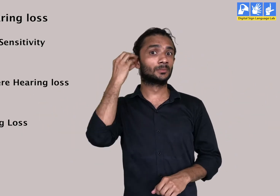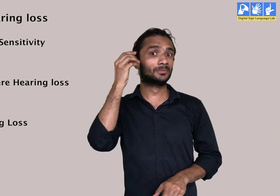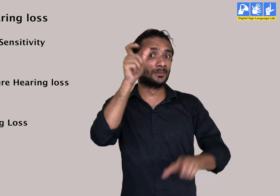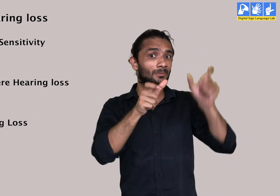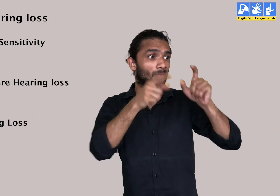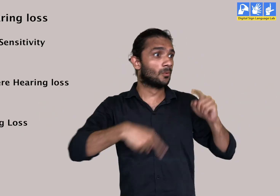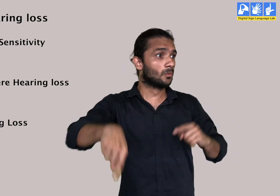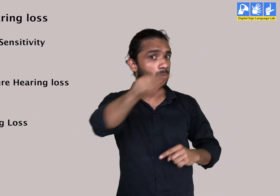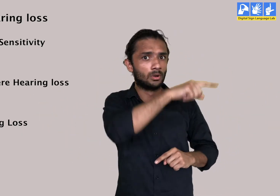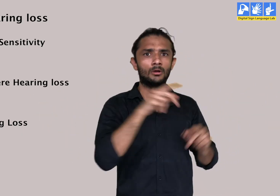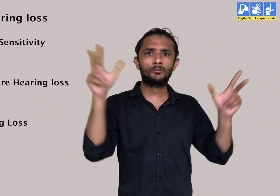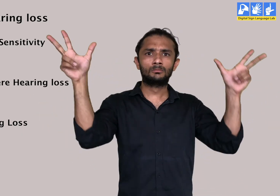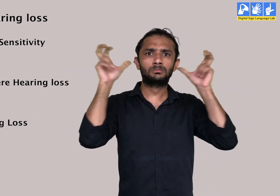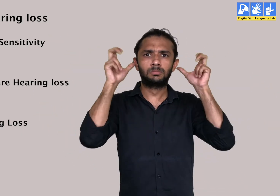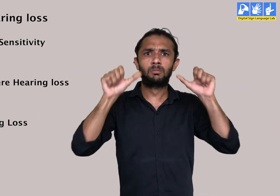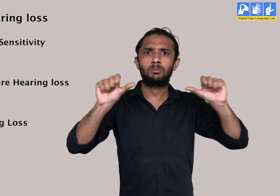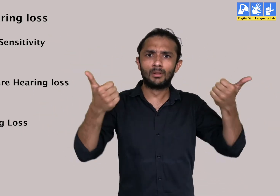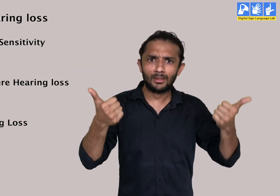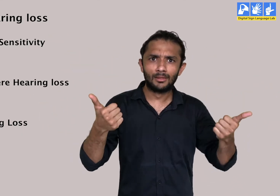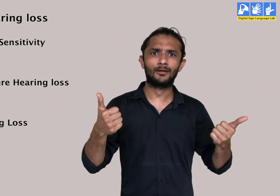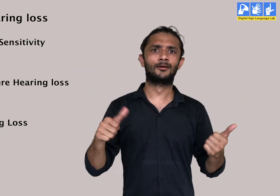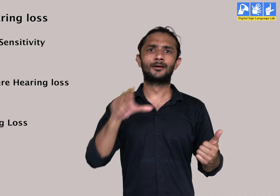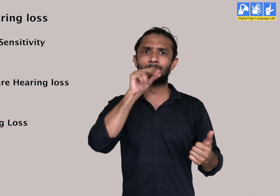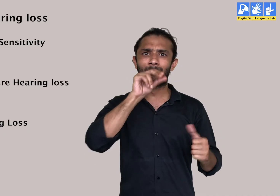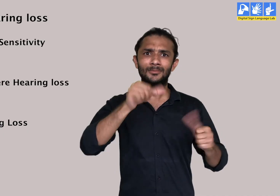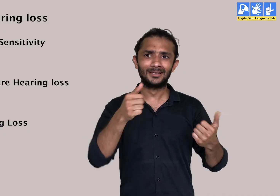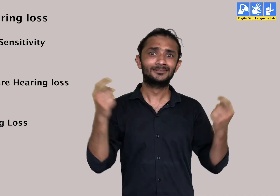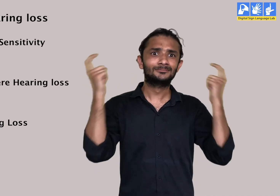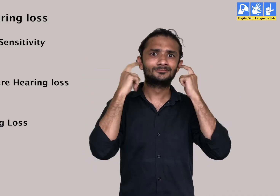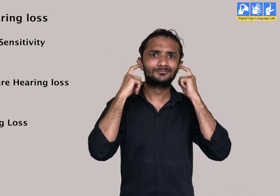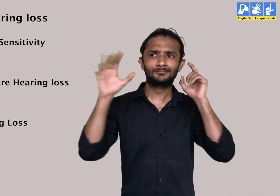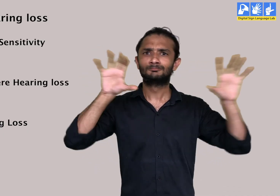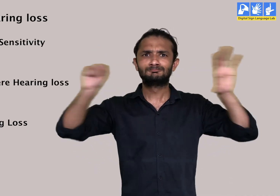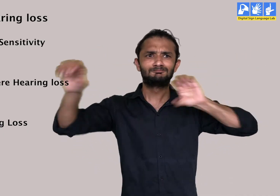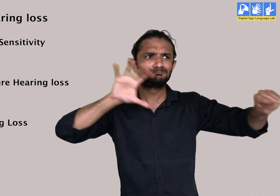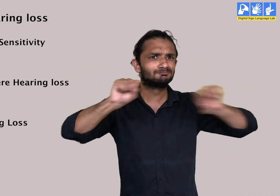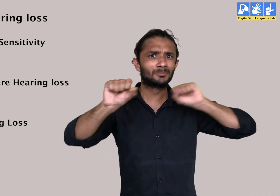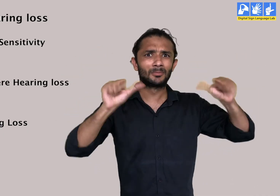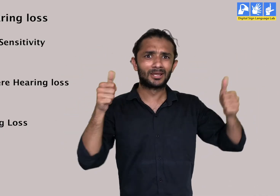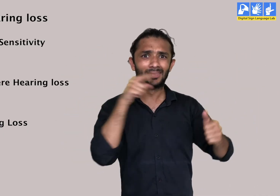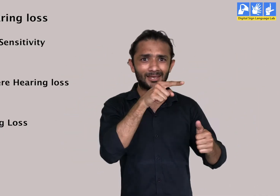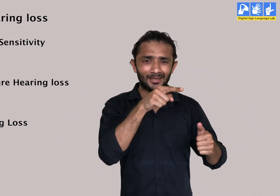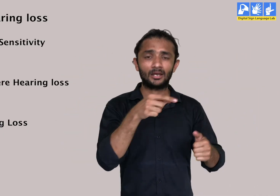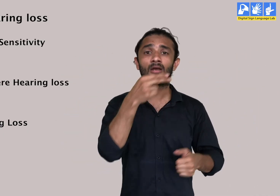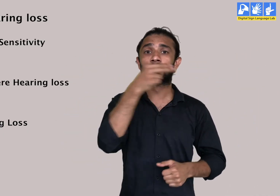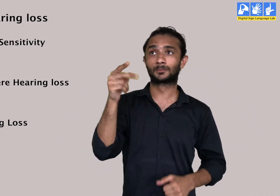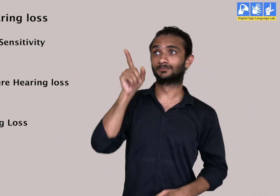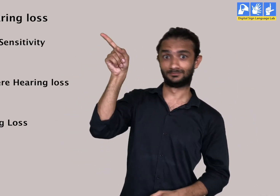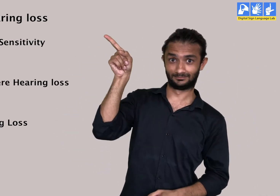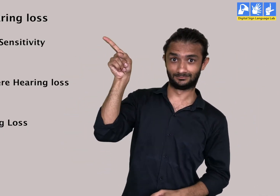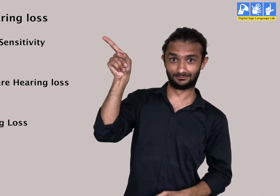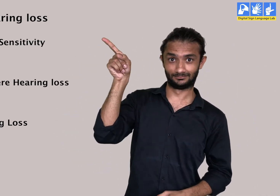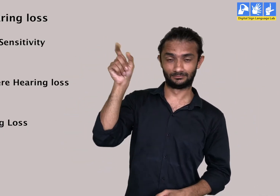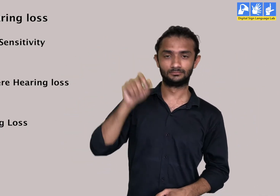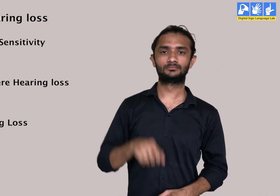People who can hear well and don't have difficulty in listening, they have normal hearing sensitivity.